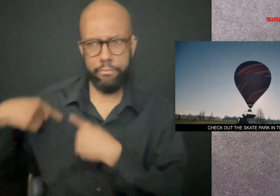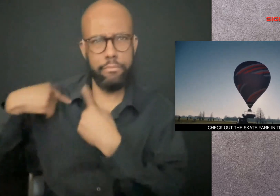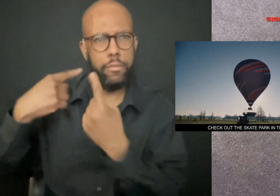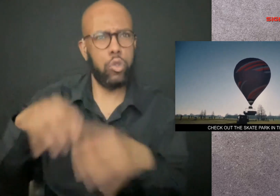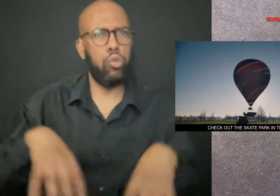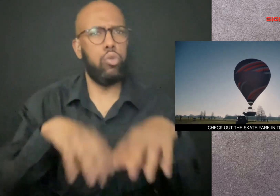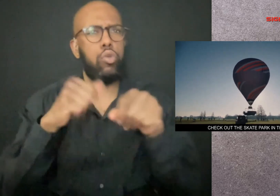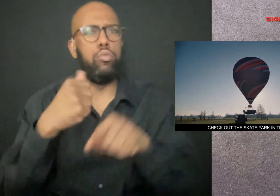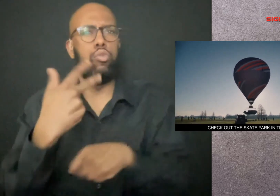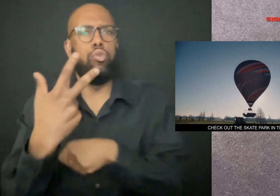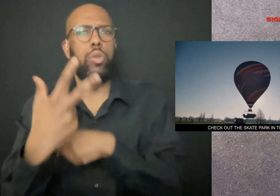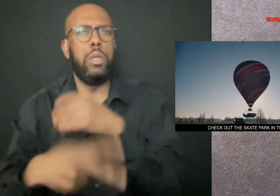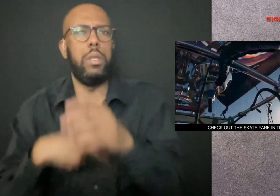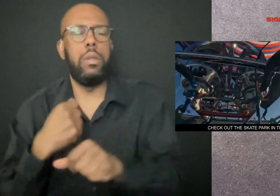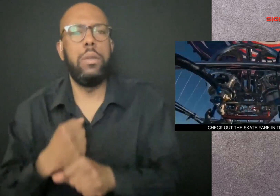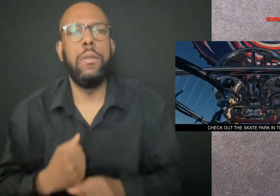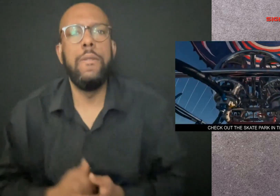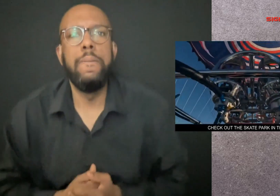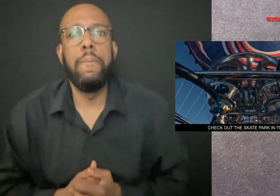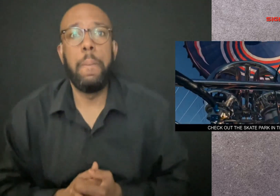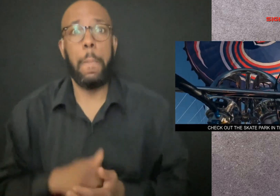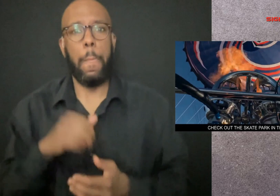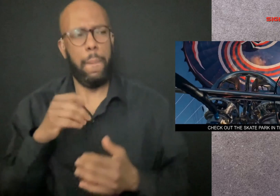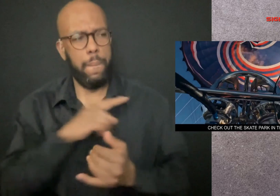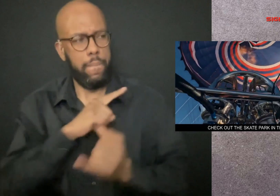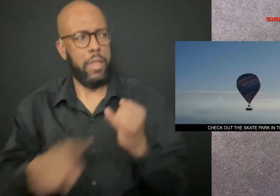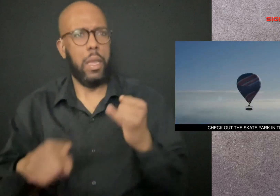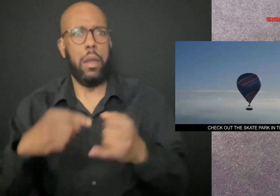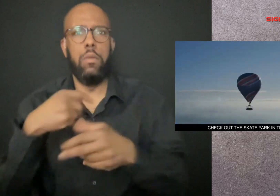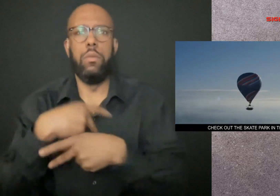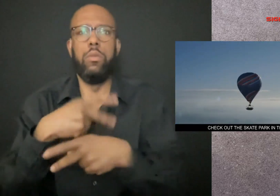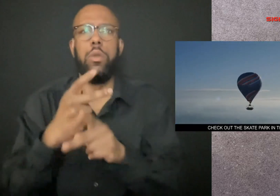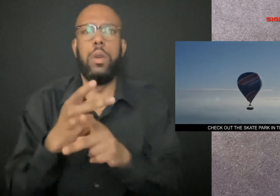and often parallels the official NOAA forecast